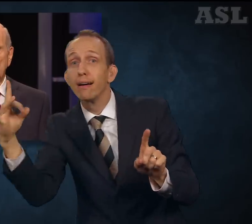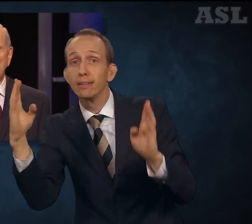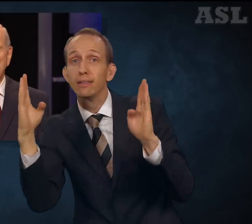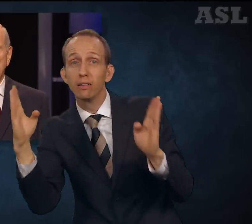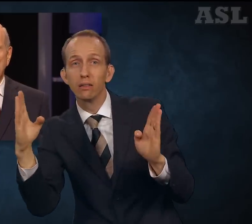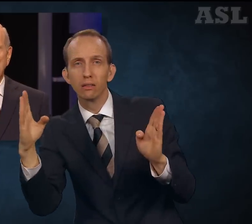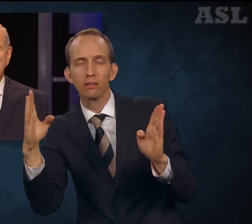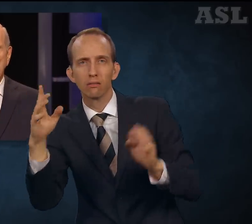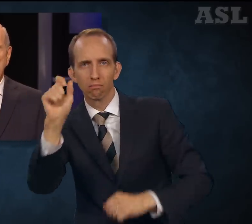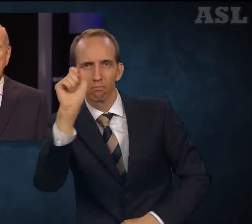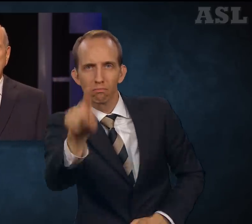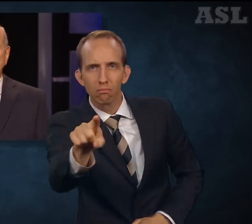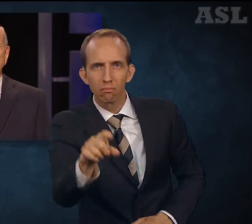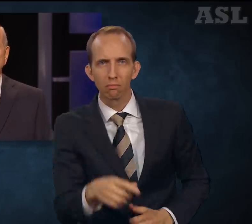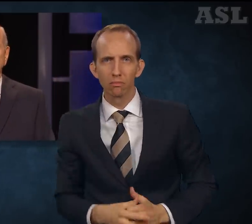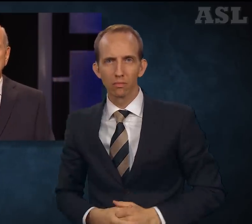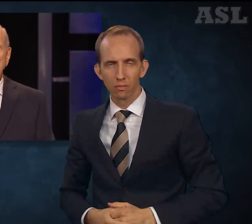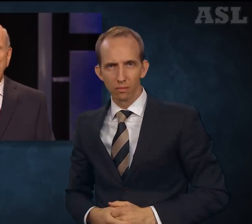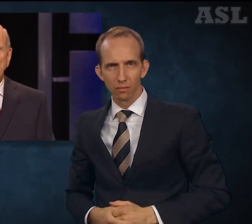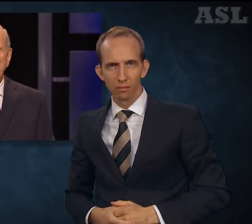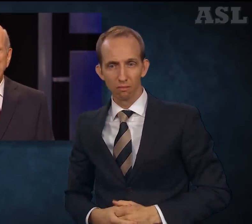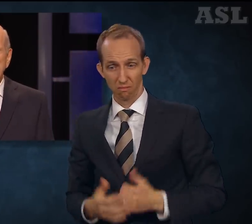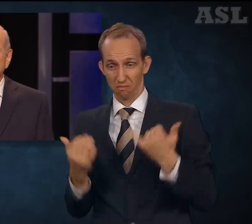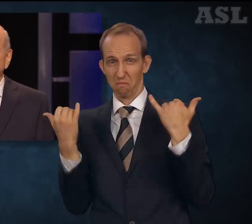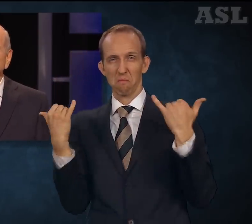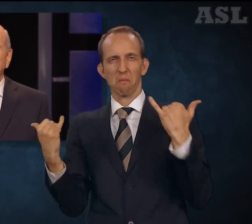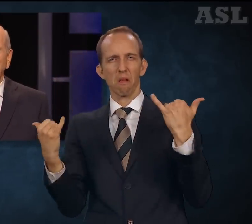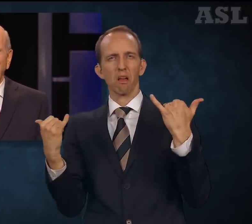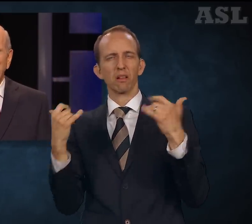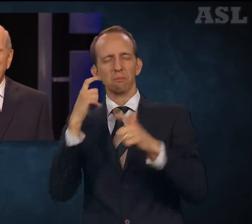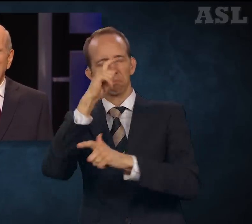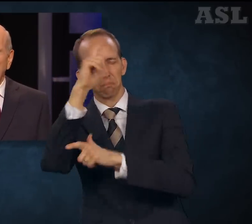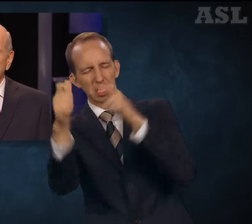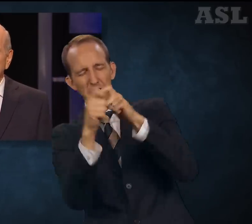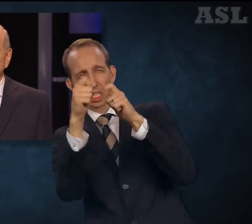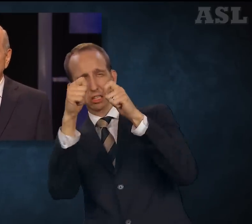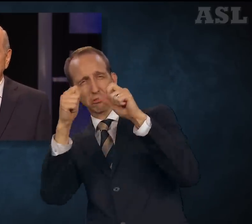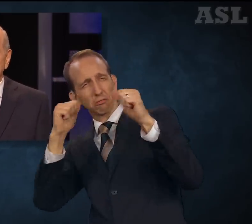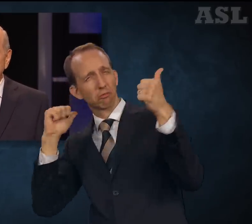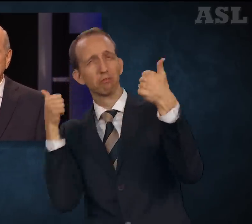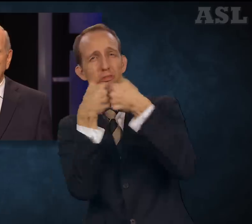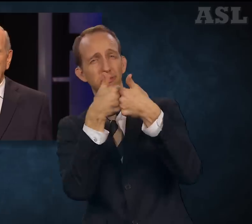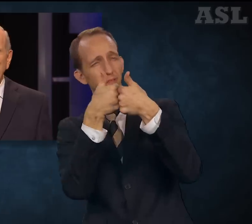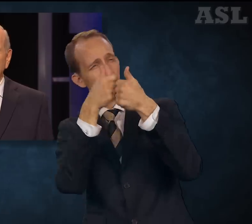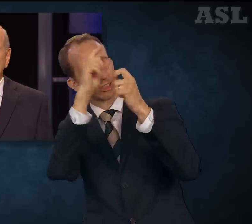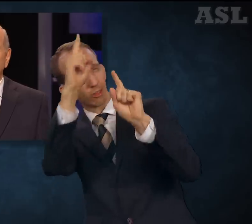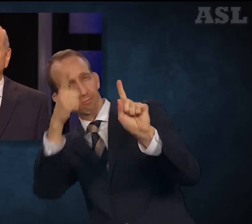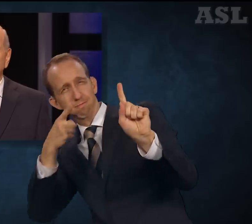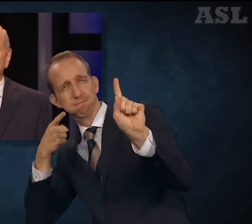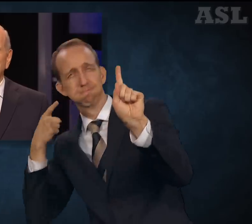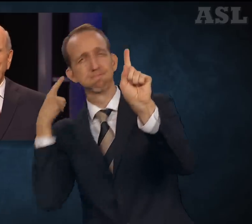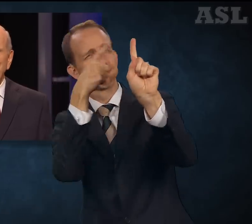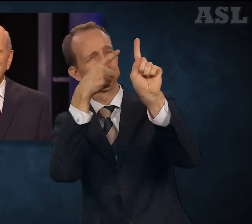ONE OF YOU BETWEEN THE AGES WOULD